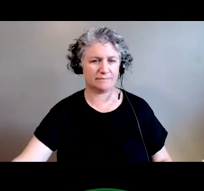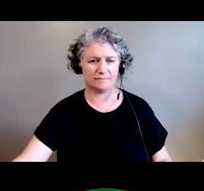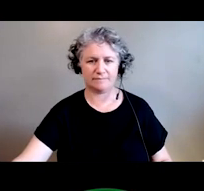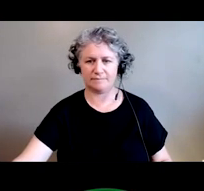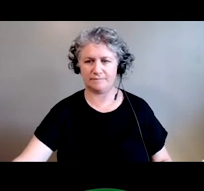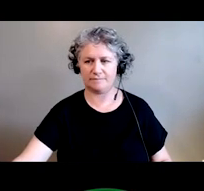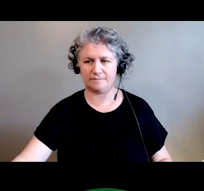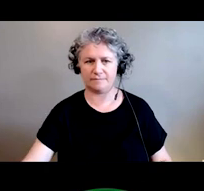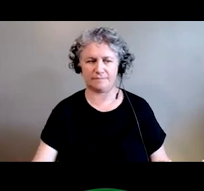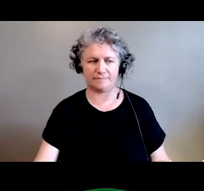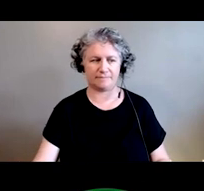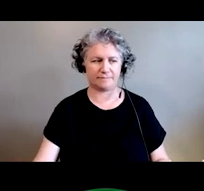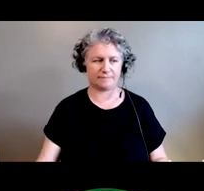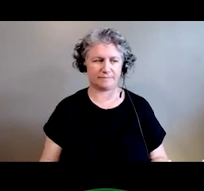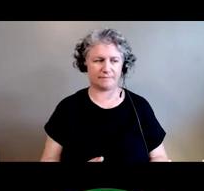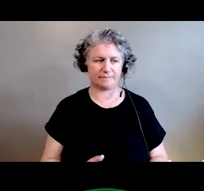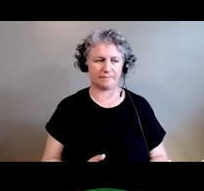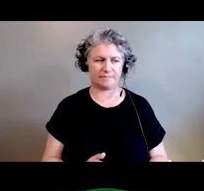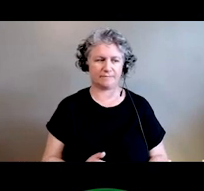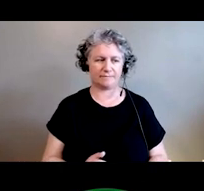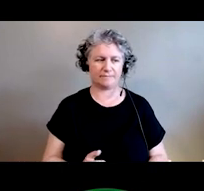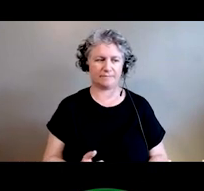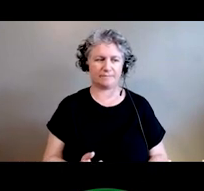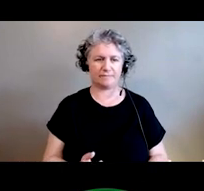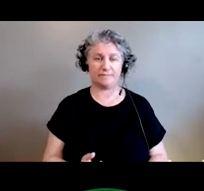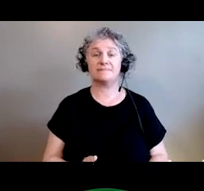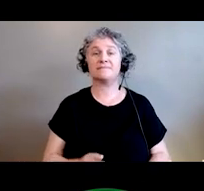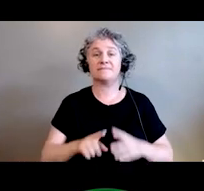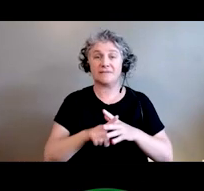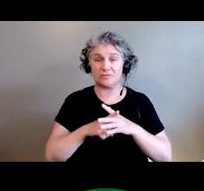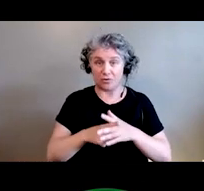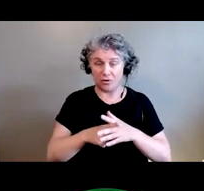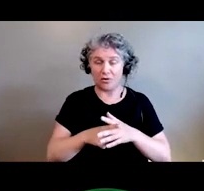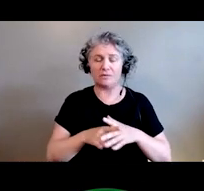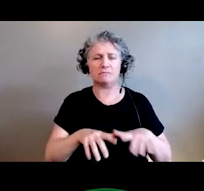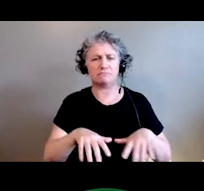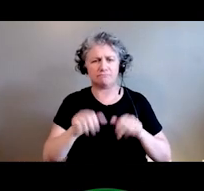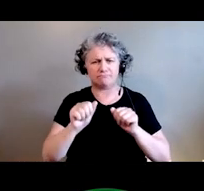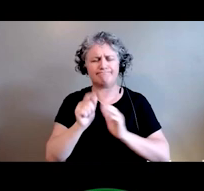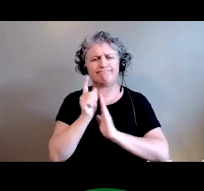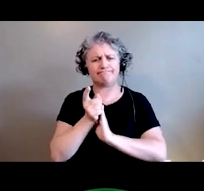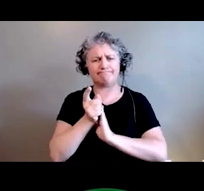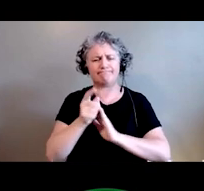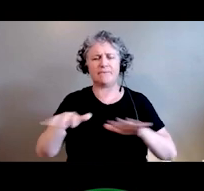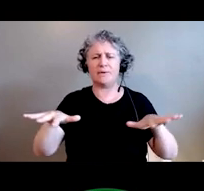Let's start by taking a moment. Taking a moment to imagine. Skiing or snowboarding on a blue